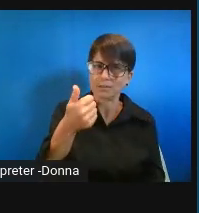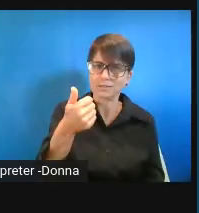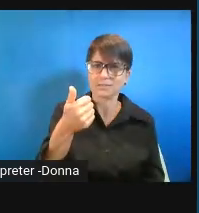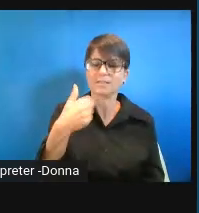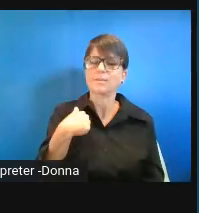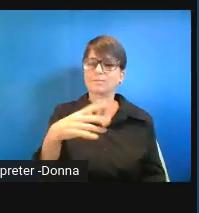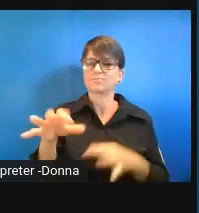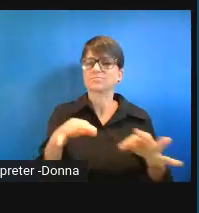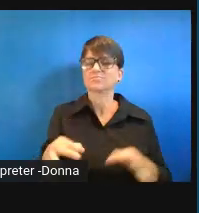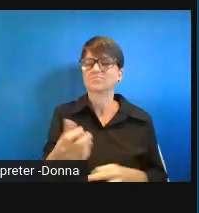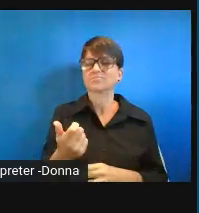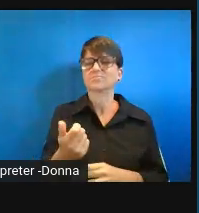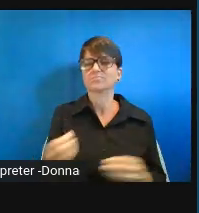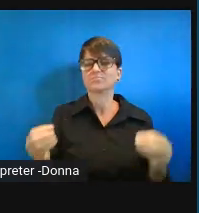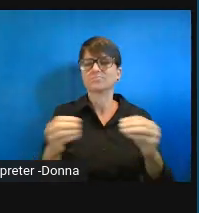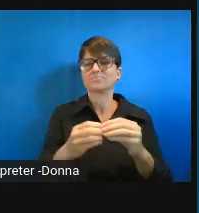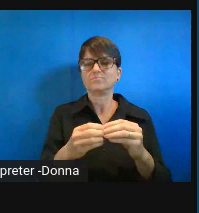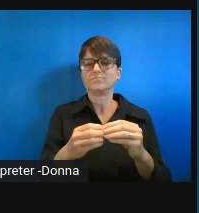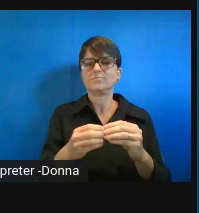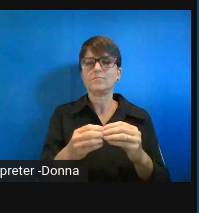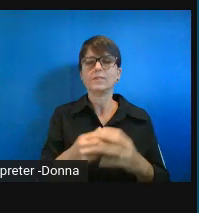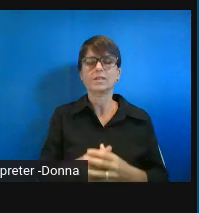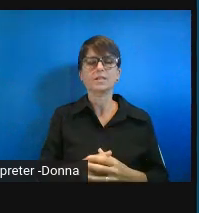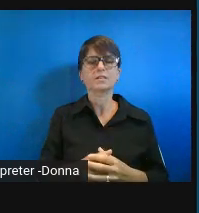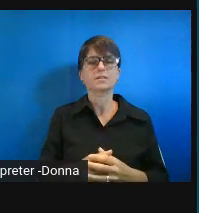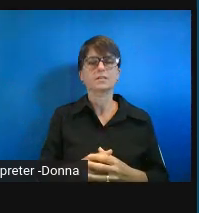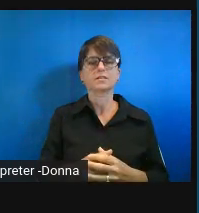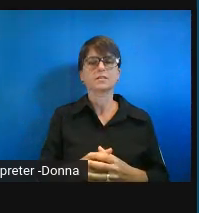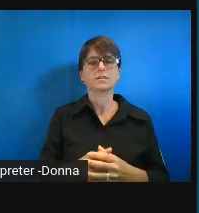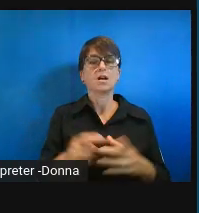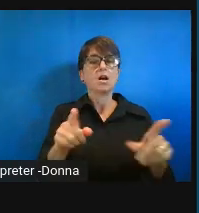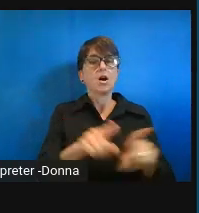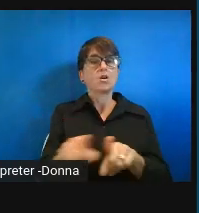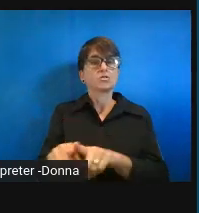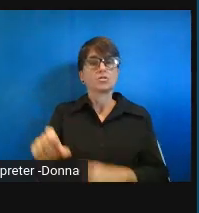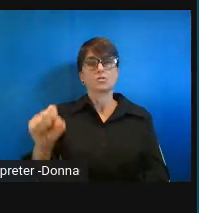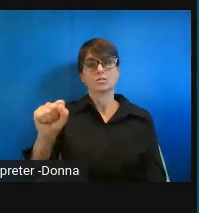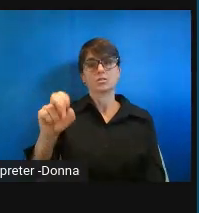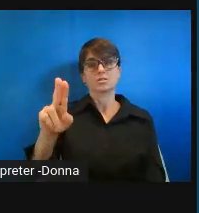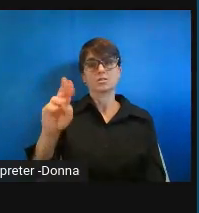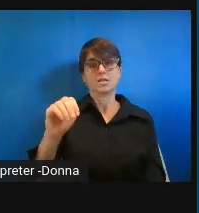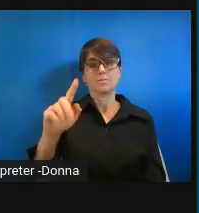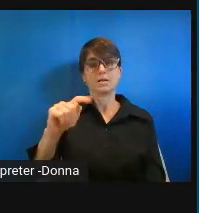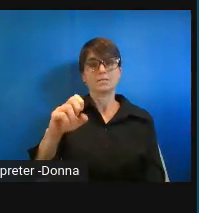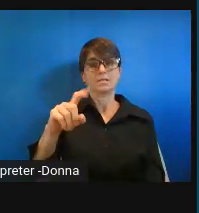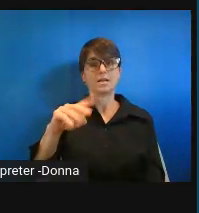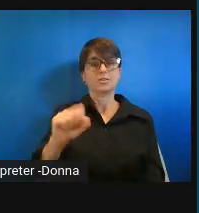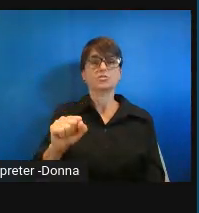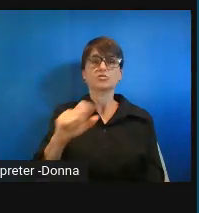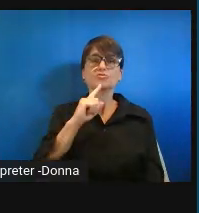It's also worth noting that subtitles make translation and localization a lot easier.